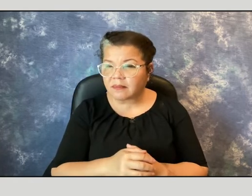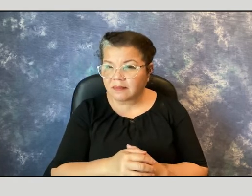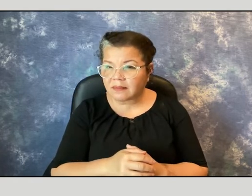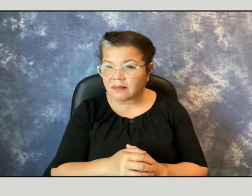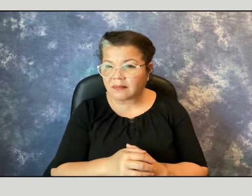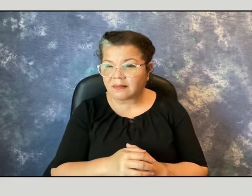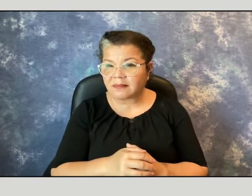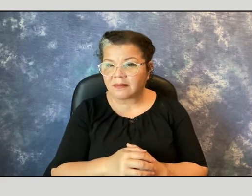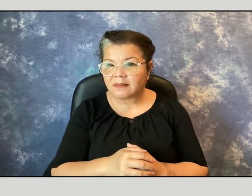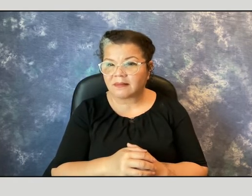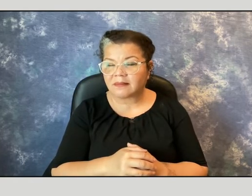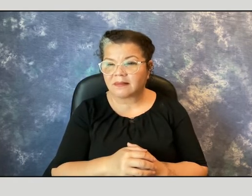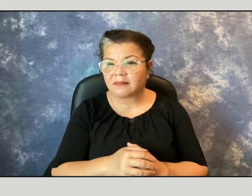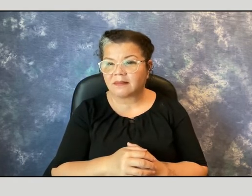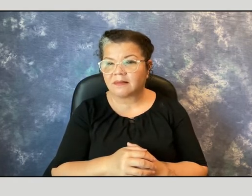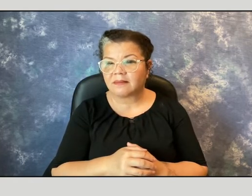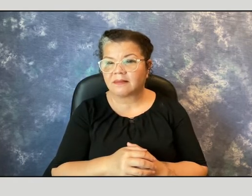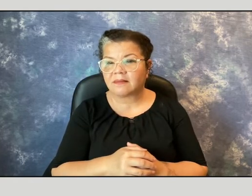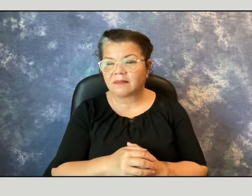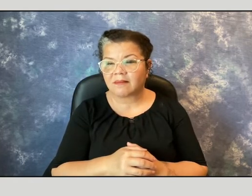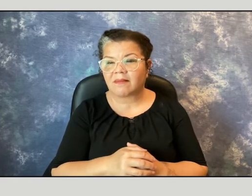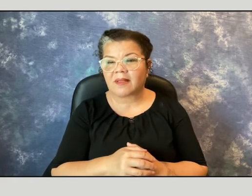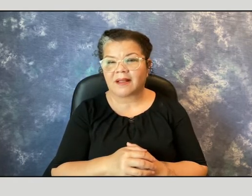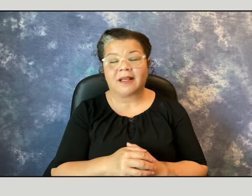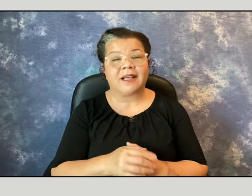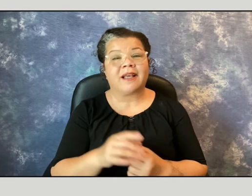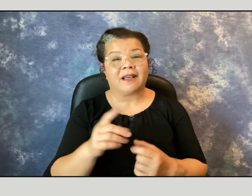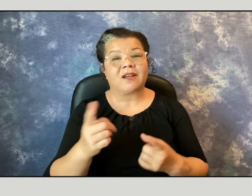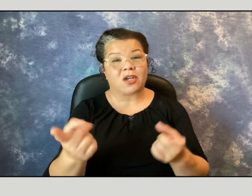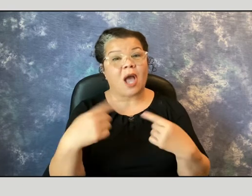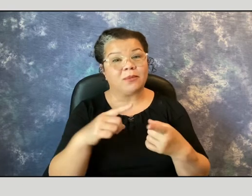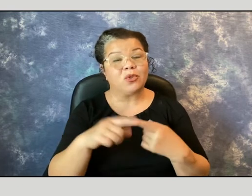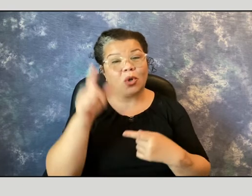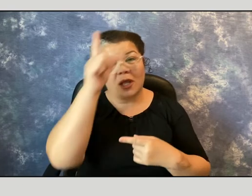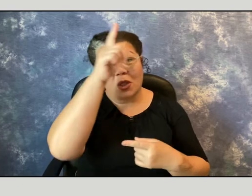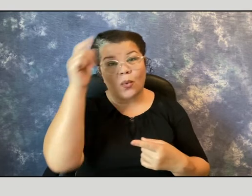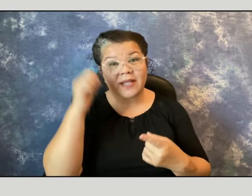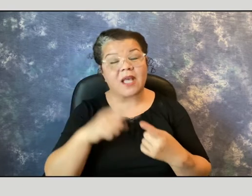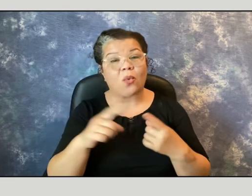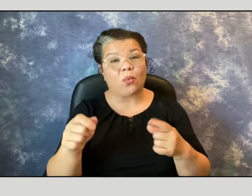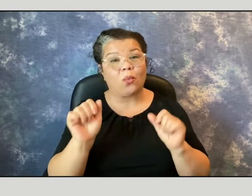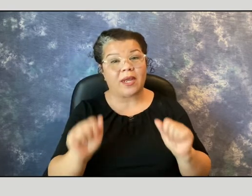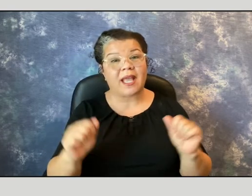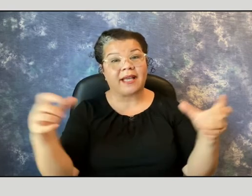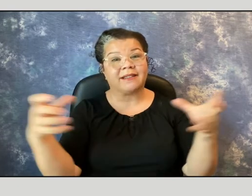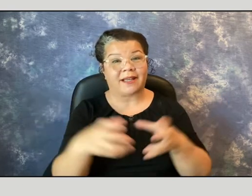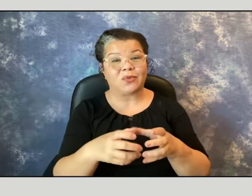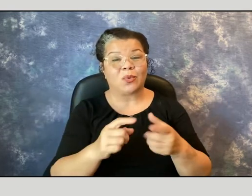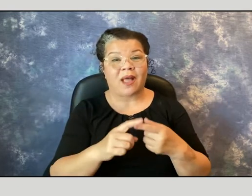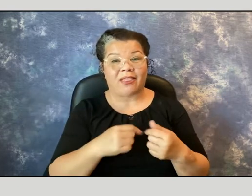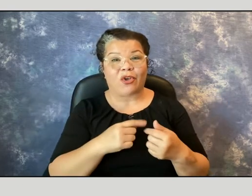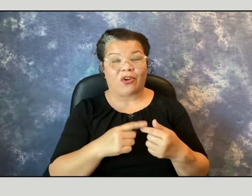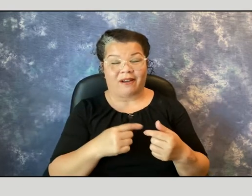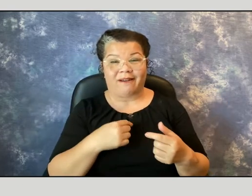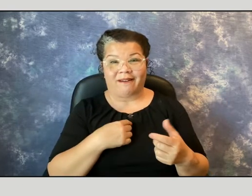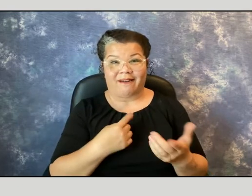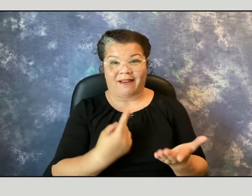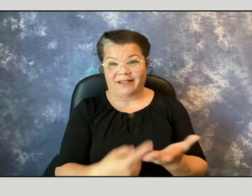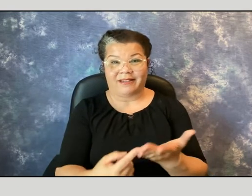and then in my house where you were, we could get together, and I have done that before because I like to invite... - That's it. I invite the community and do that.